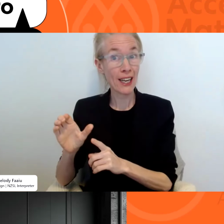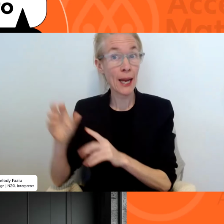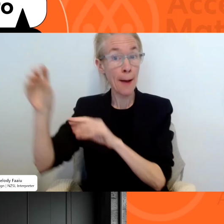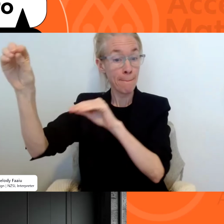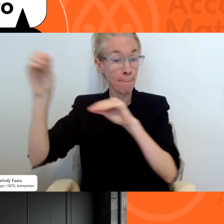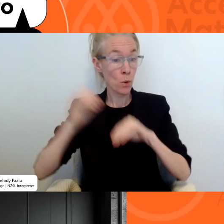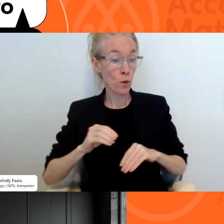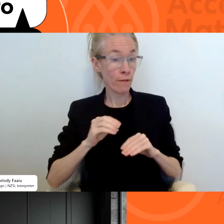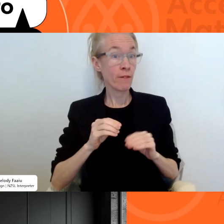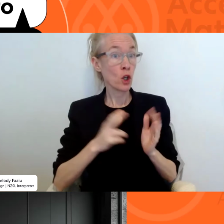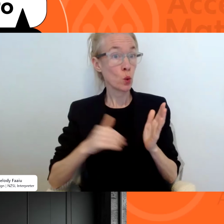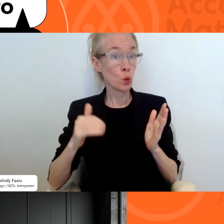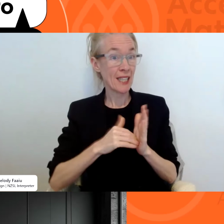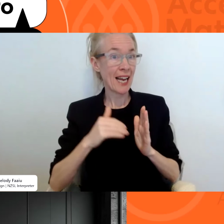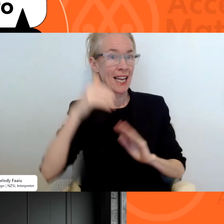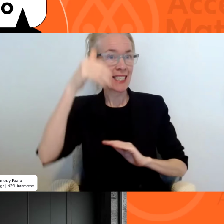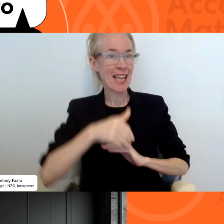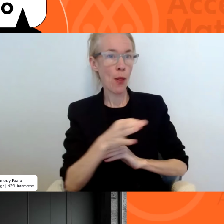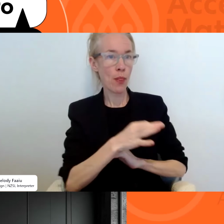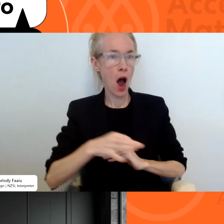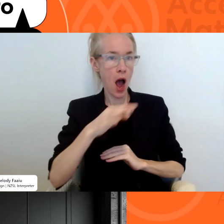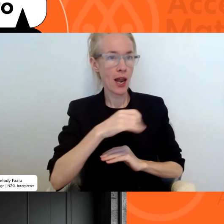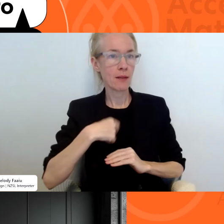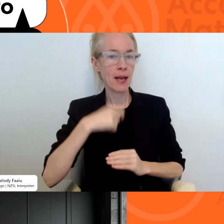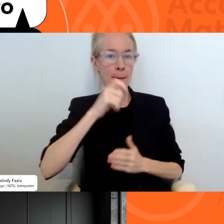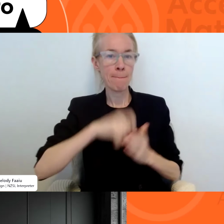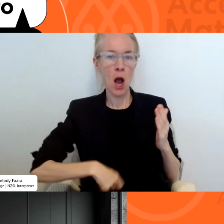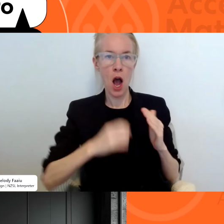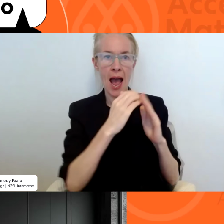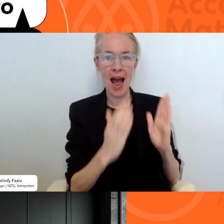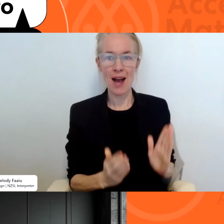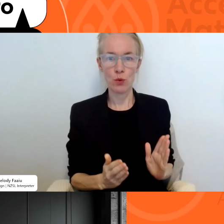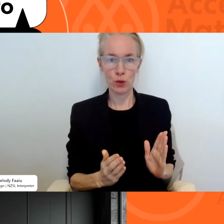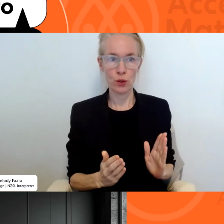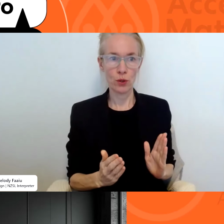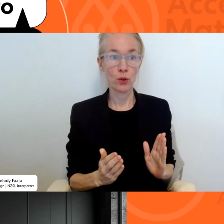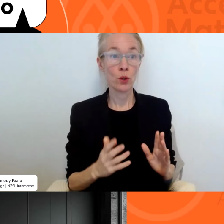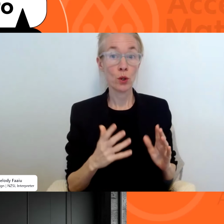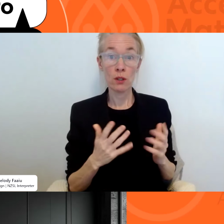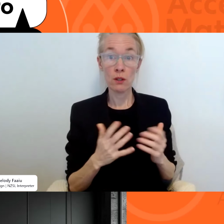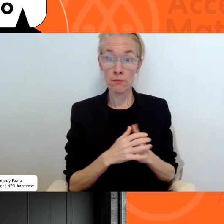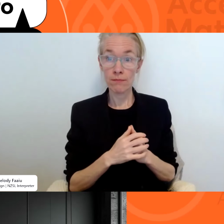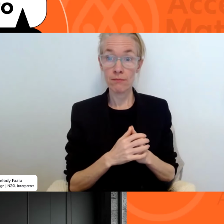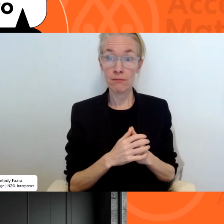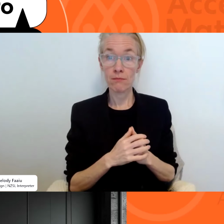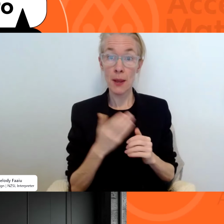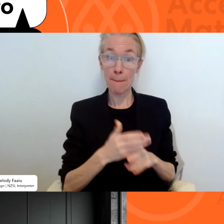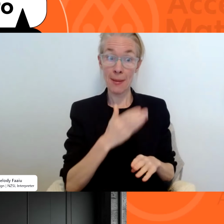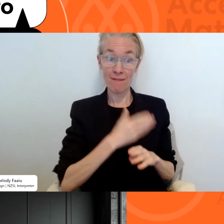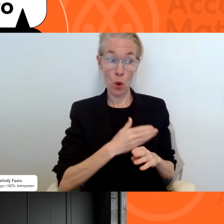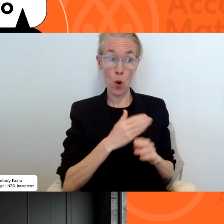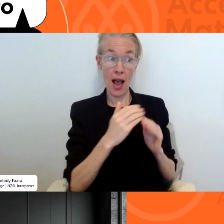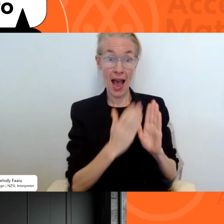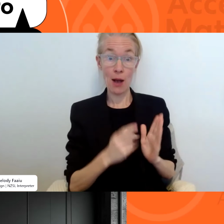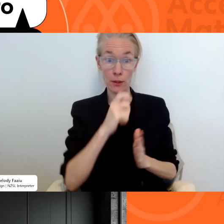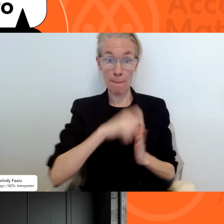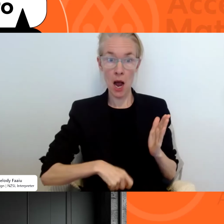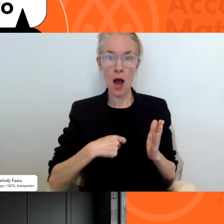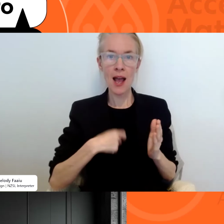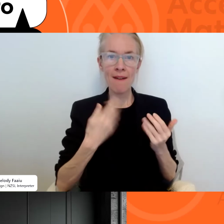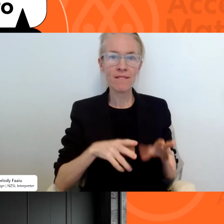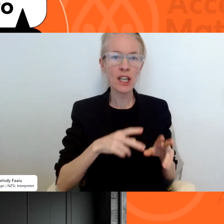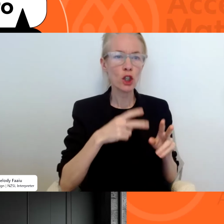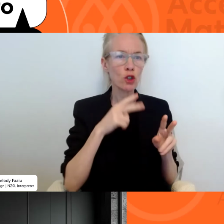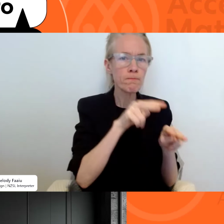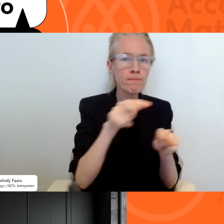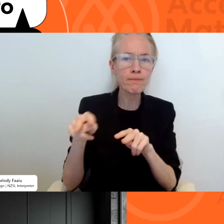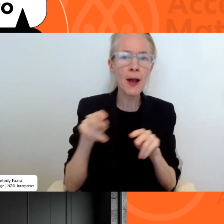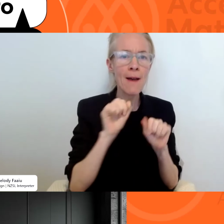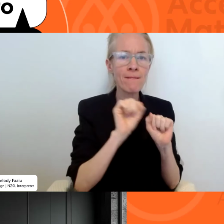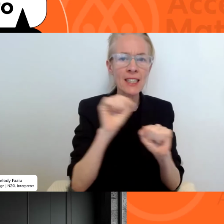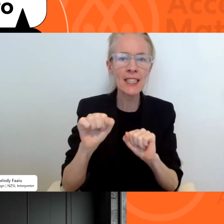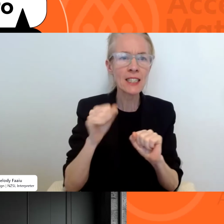process of looking for that house I viewed over 100 houses. And when